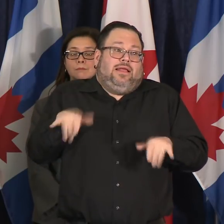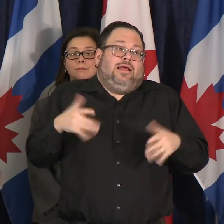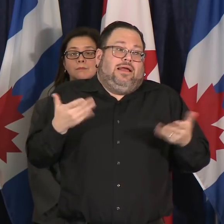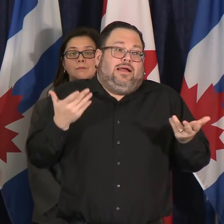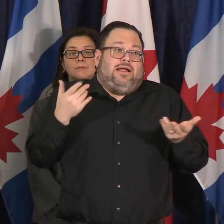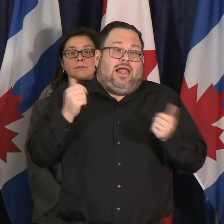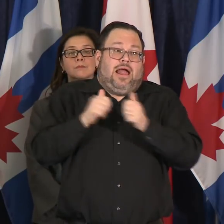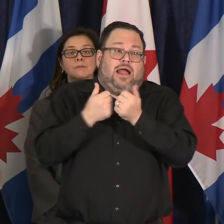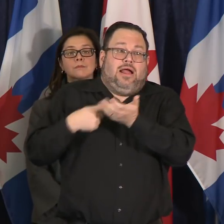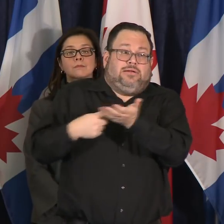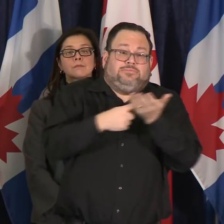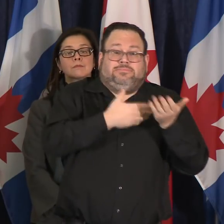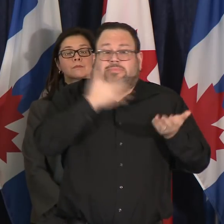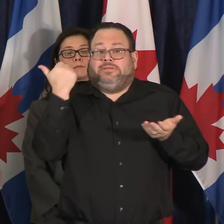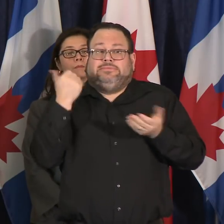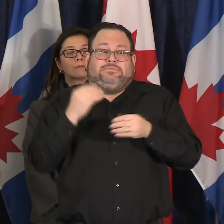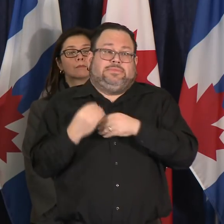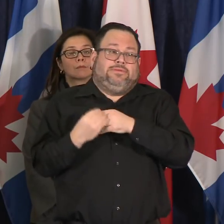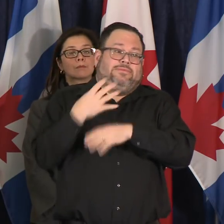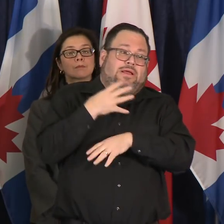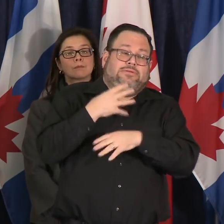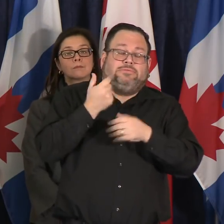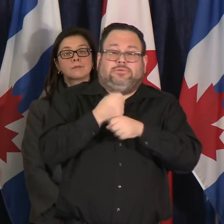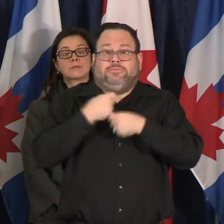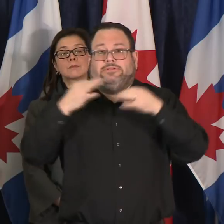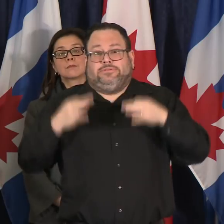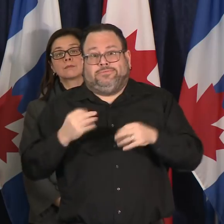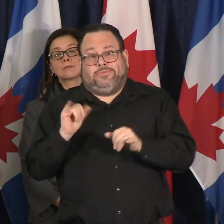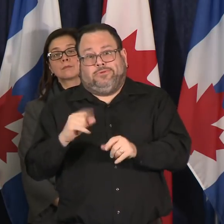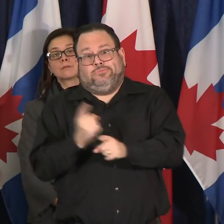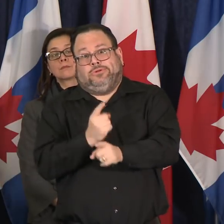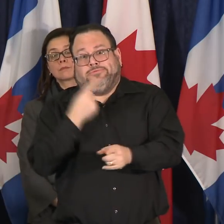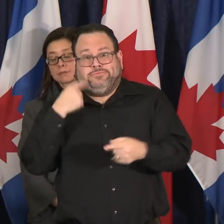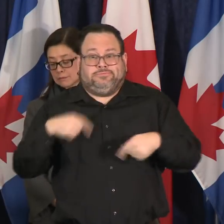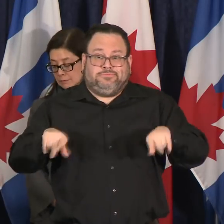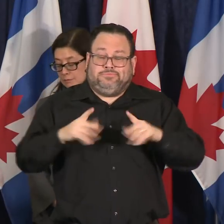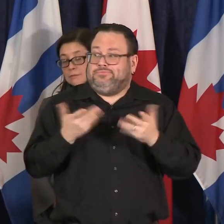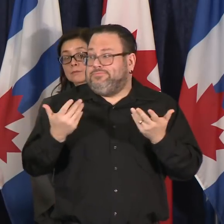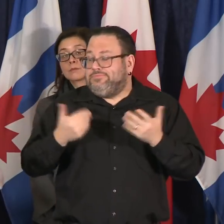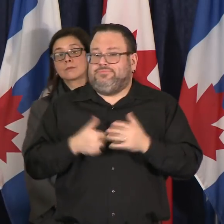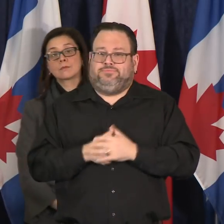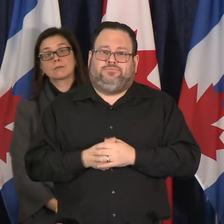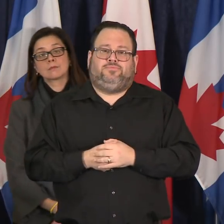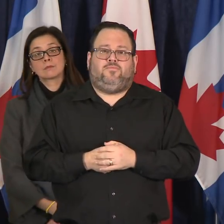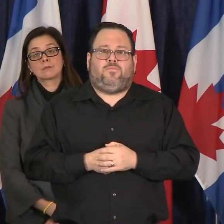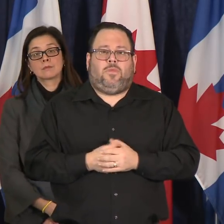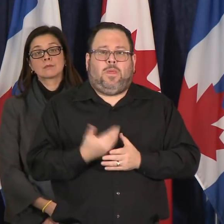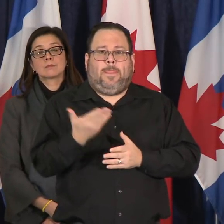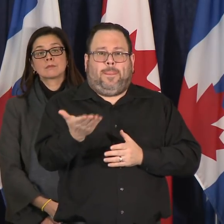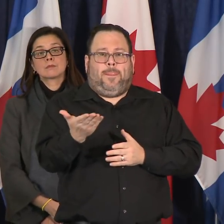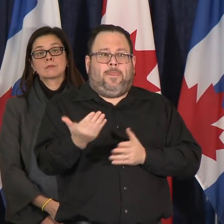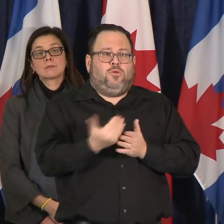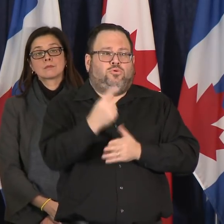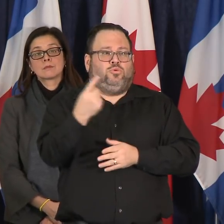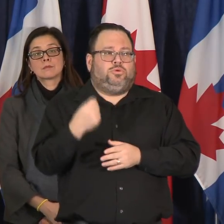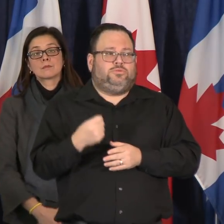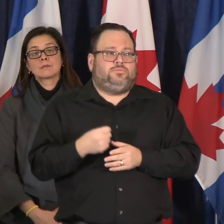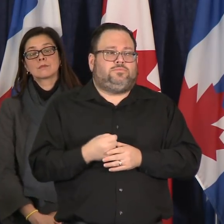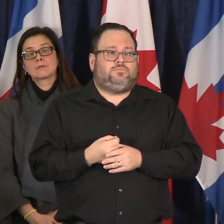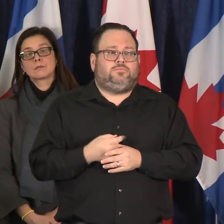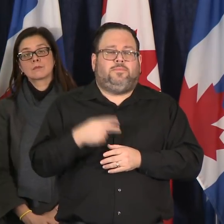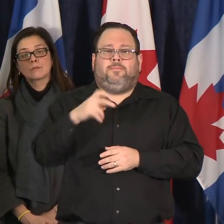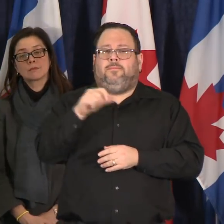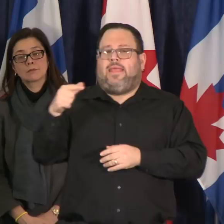decision this question is for Chief peg yesterday you tweeted that there were